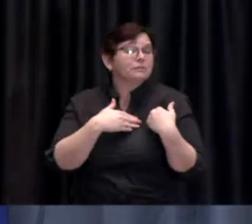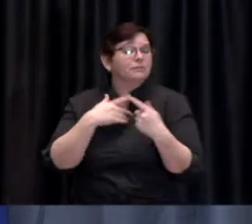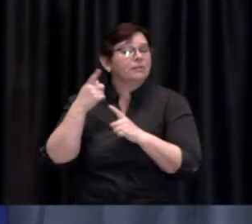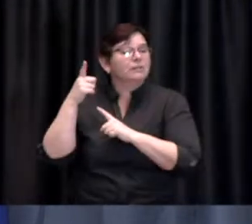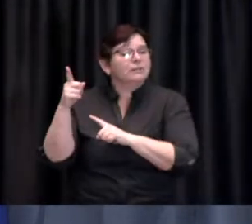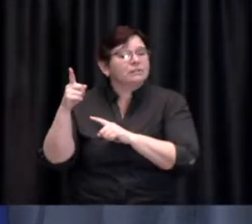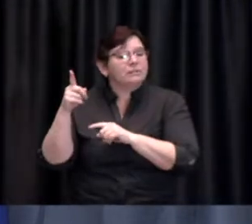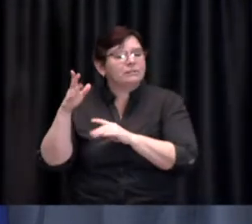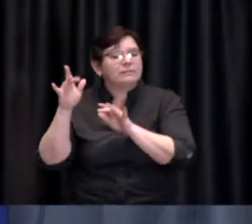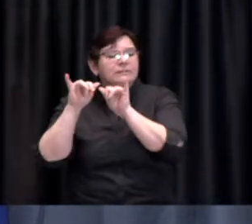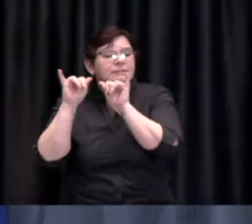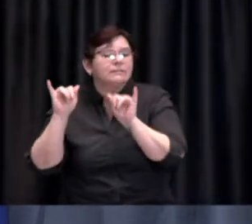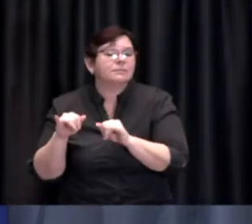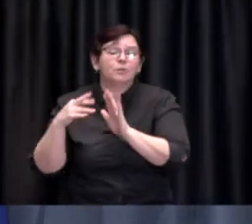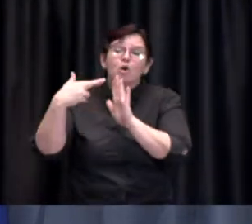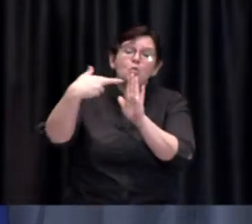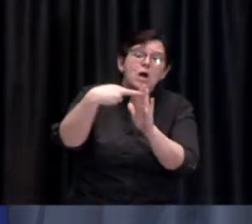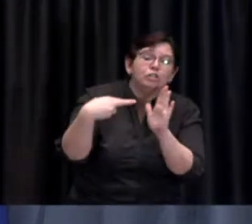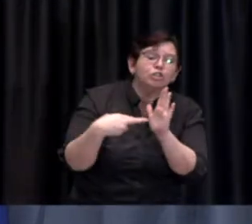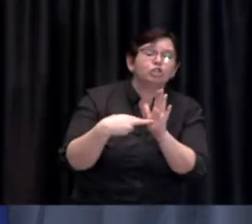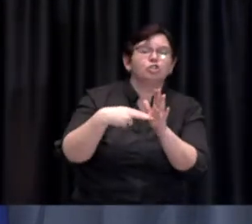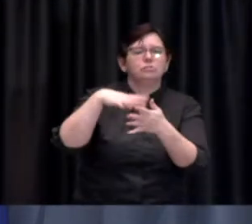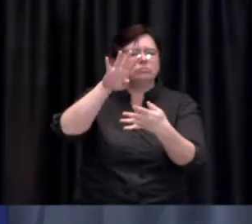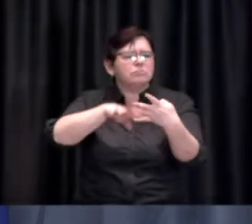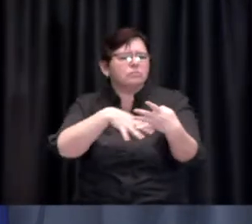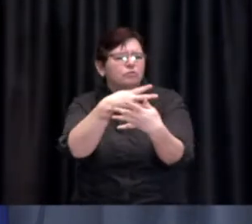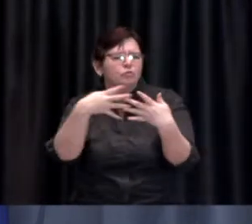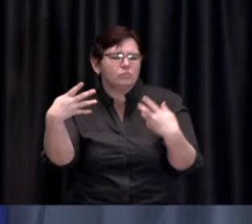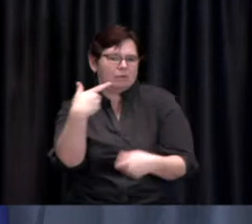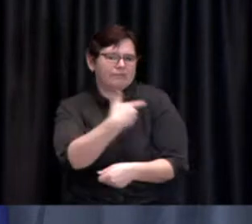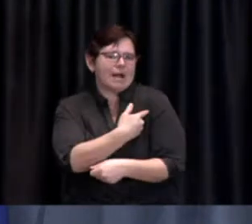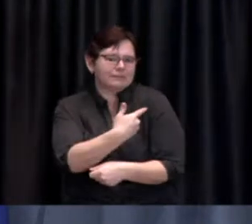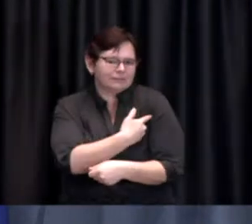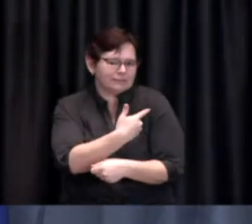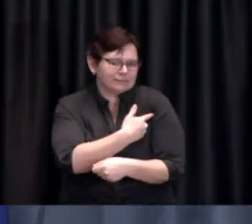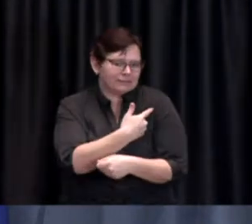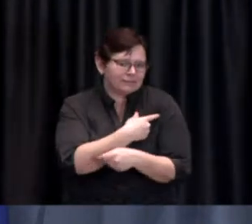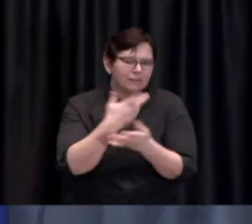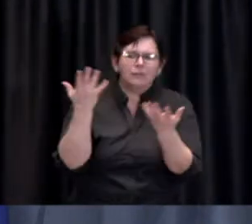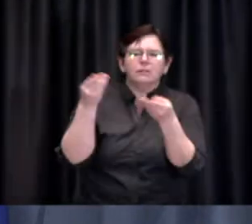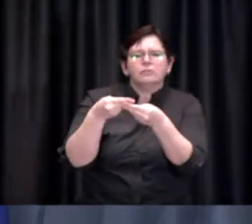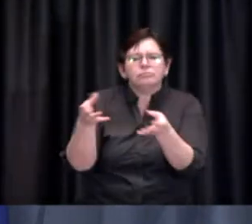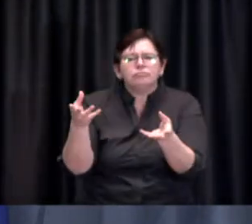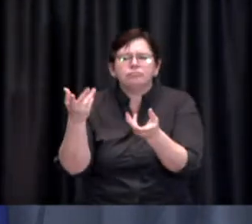for the distribution of vaccines, and for the determination of who gets vaccinated when.